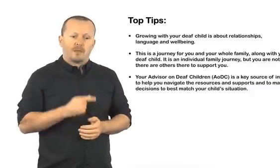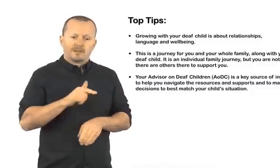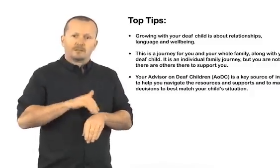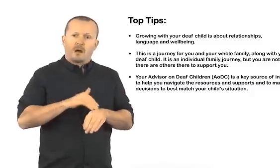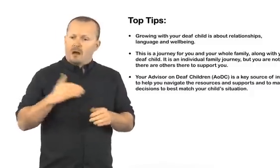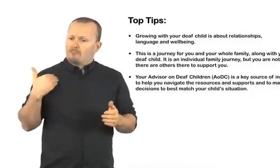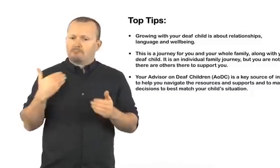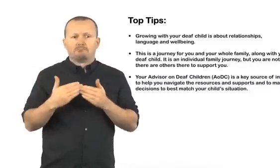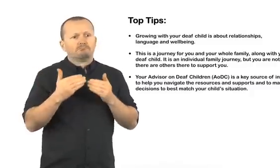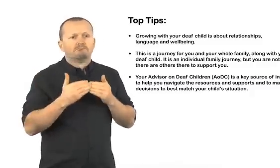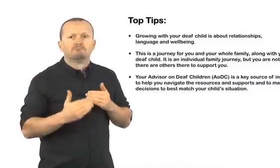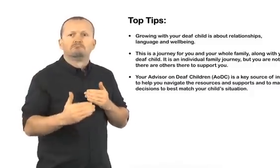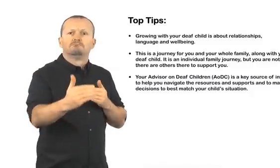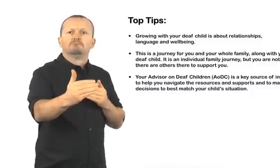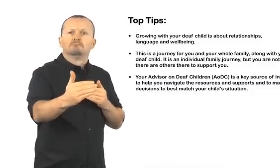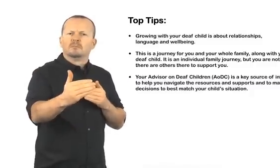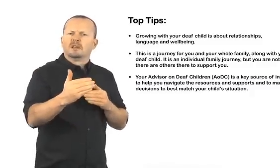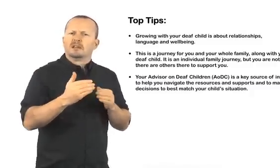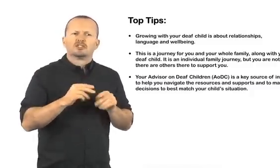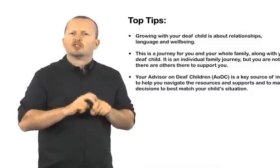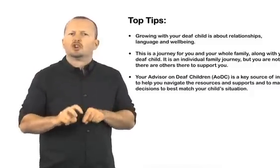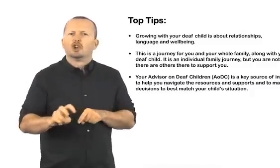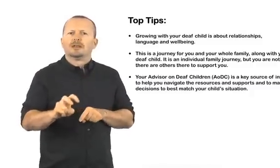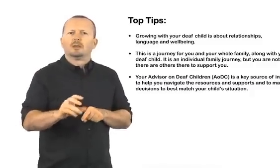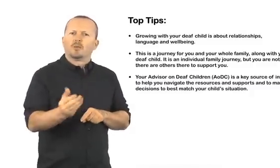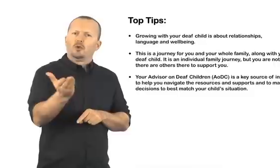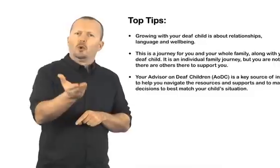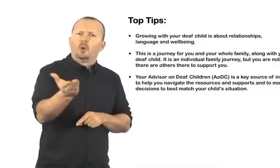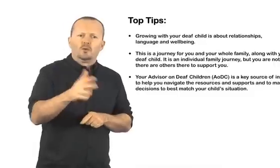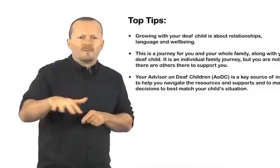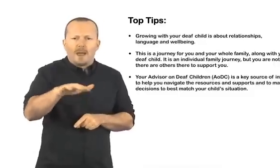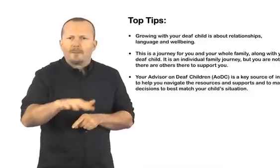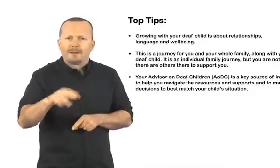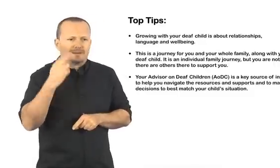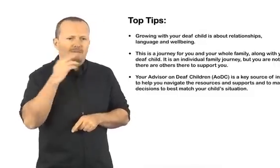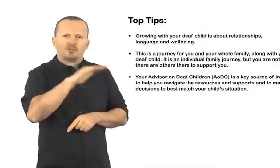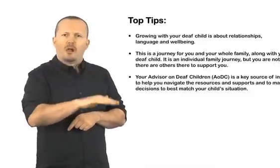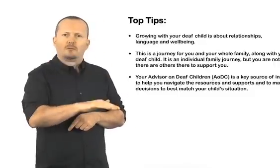This is a journey for you and your whole family, along with your deaf child.